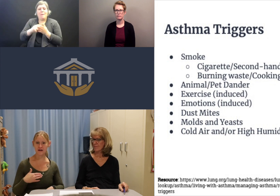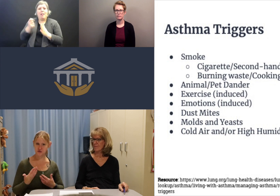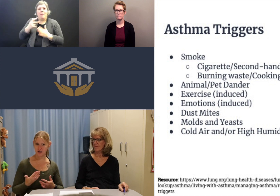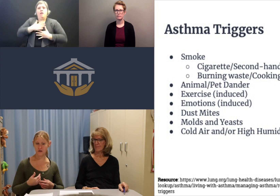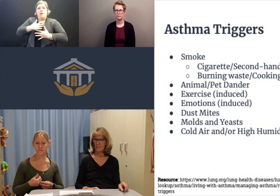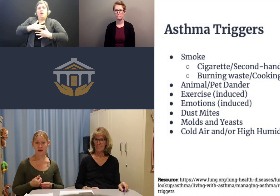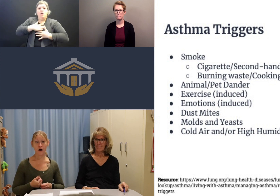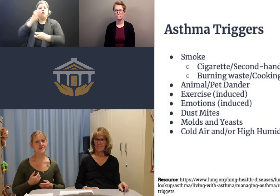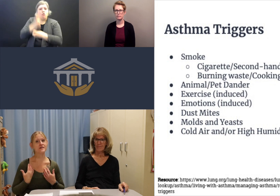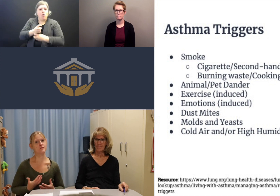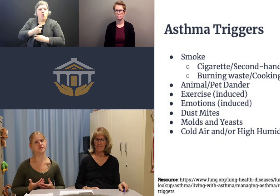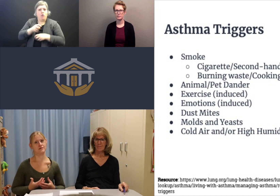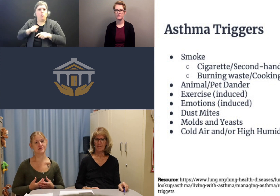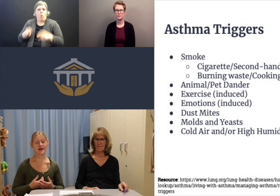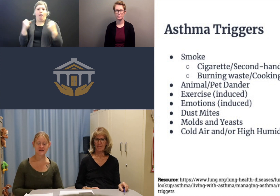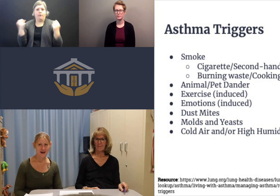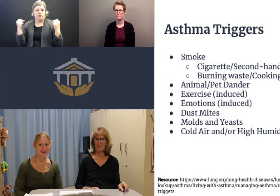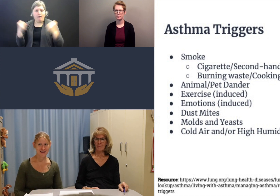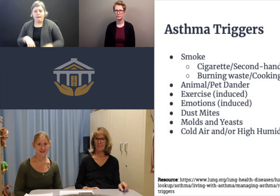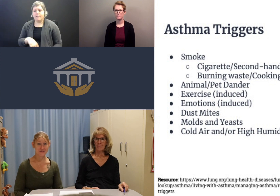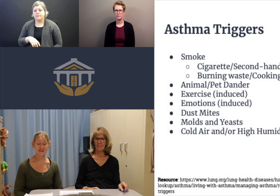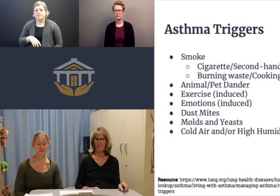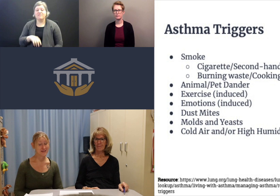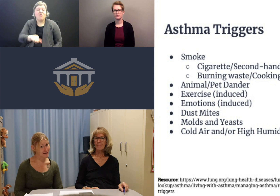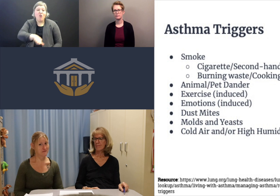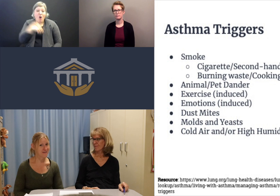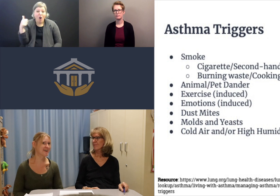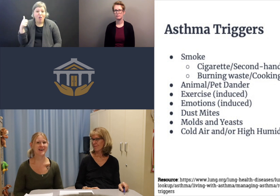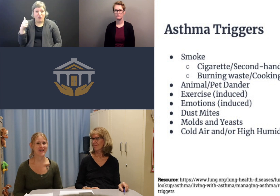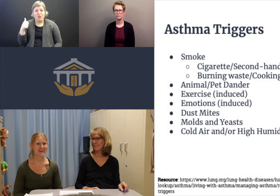and struggle also. Emotions. Anxiety. And this has been the year for anxiety.